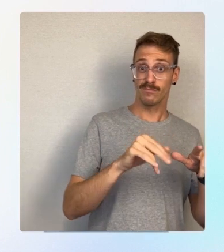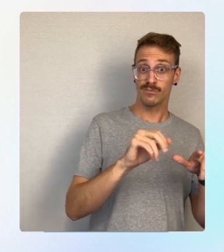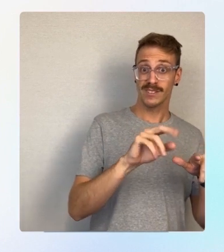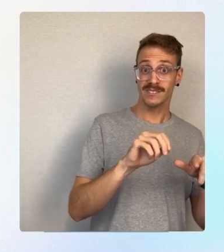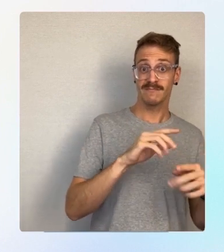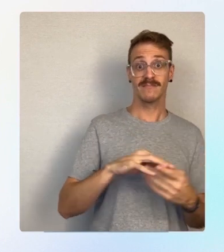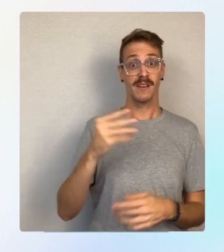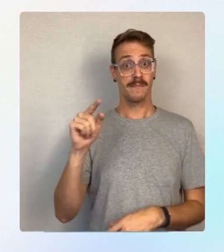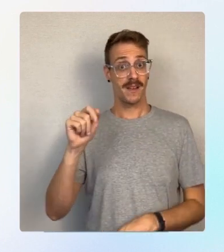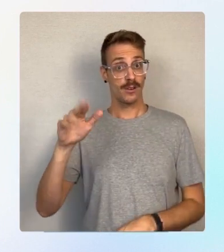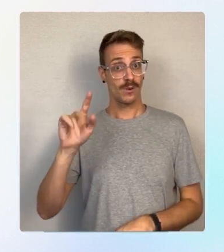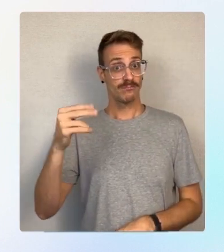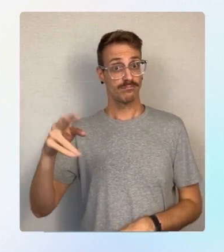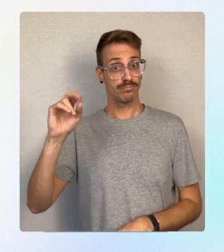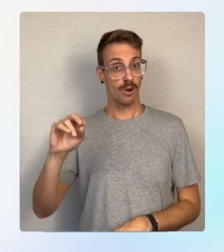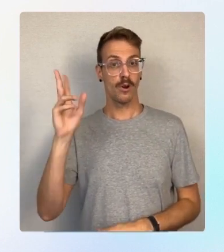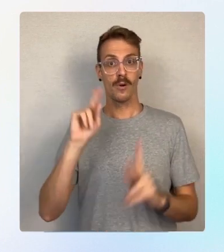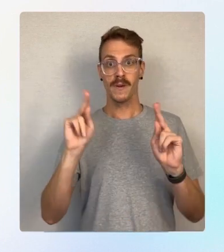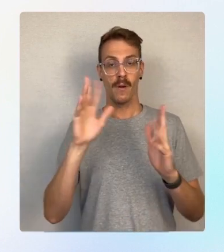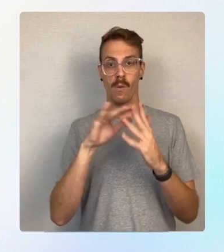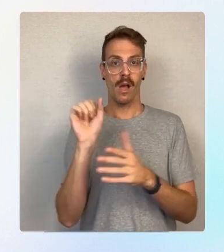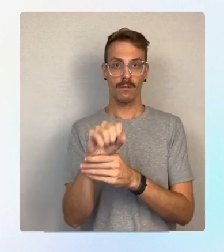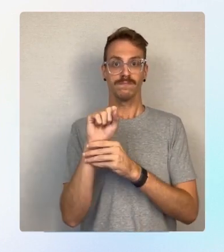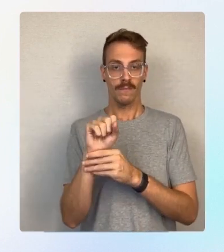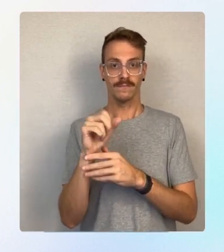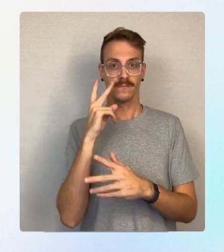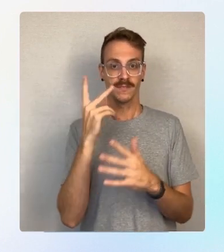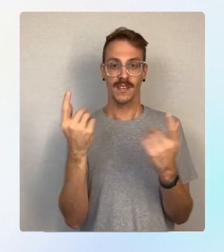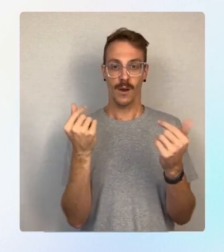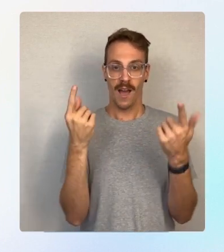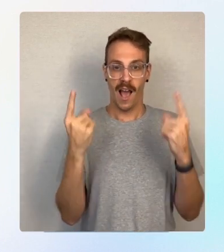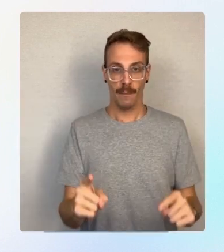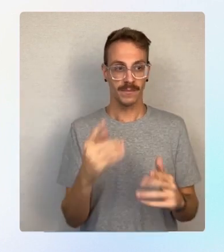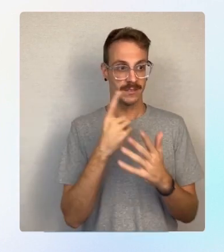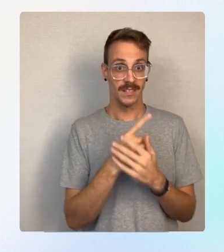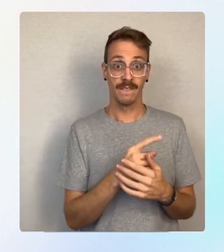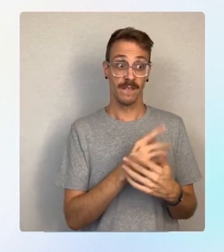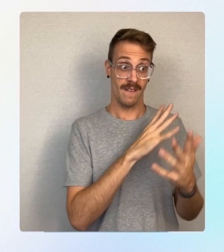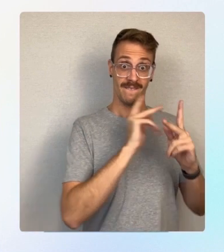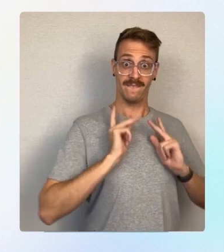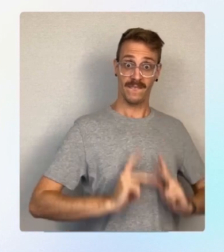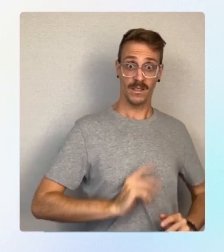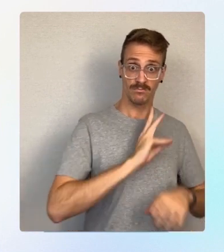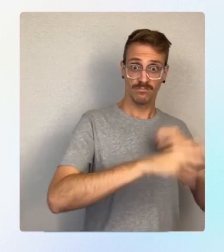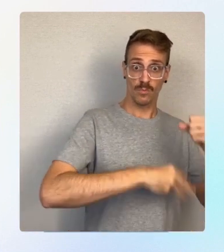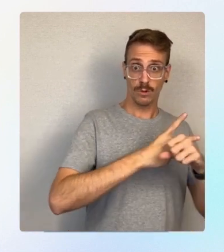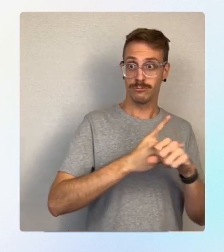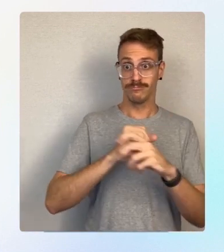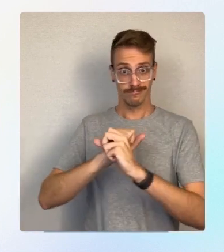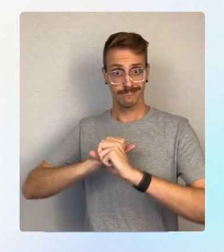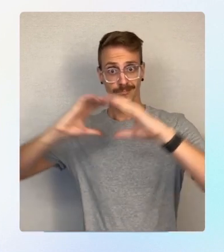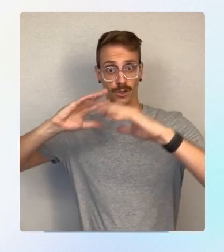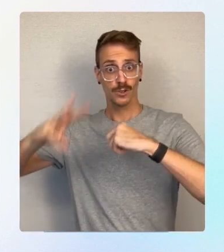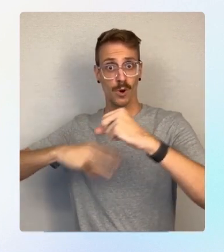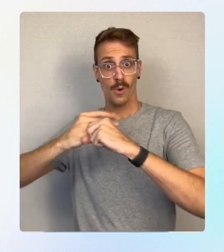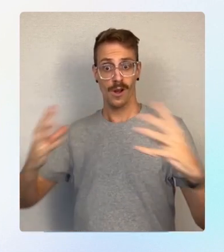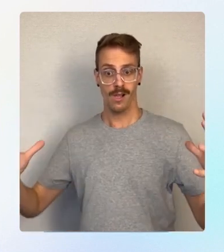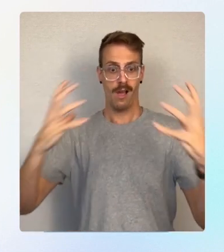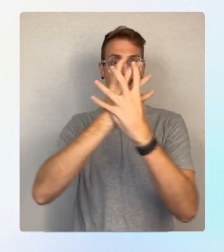people are going to experience the power of combining physical and virtual worlds in entirely new ways.